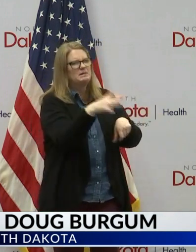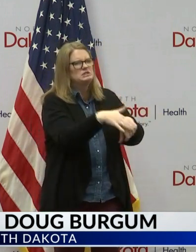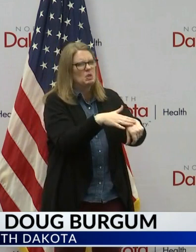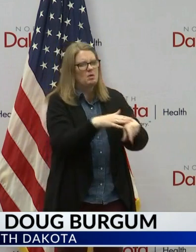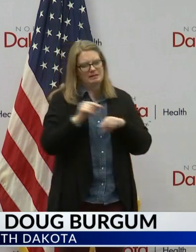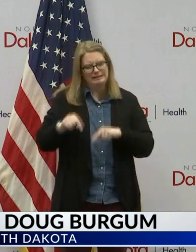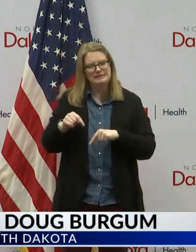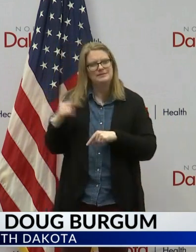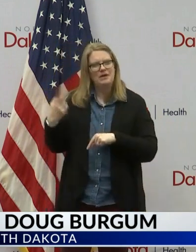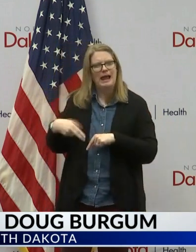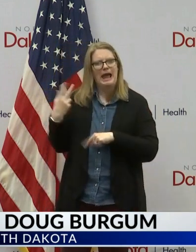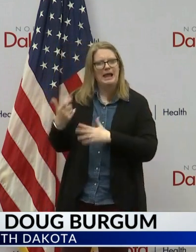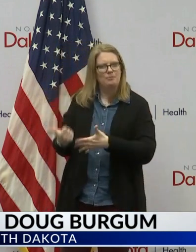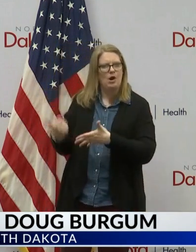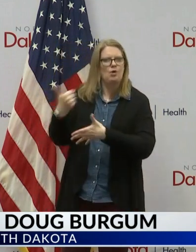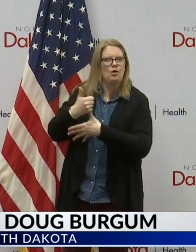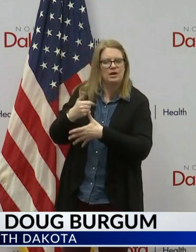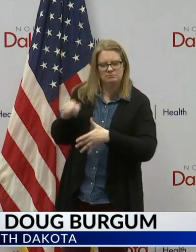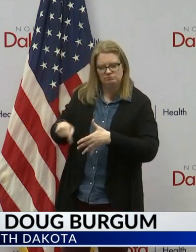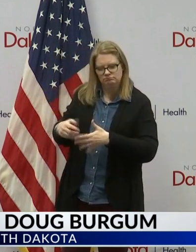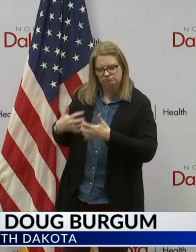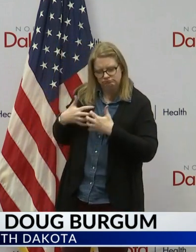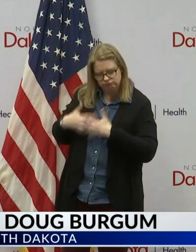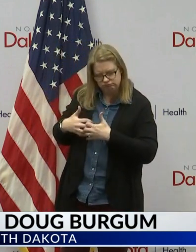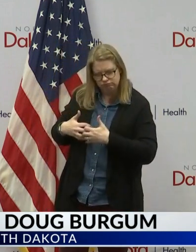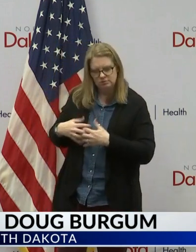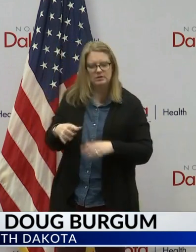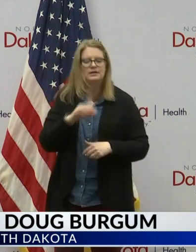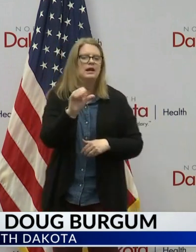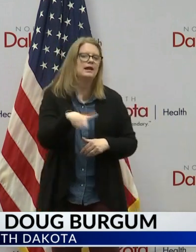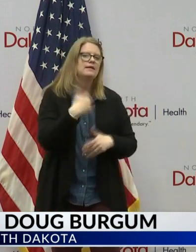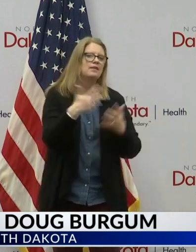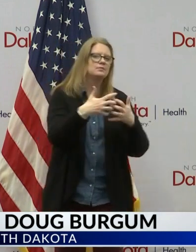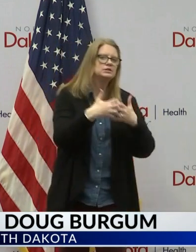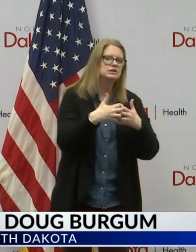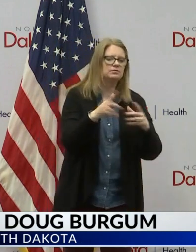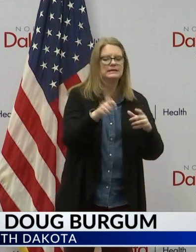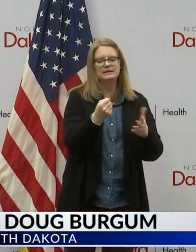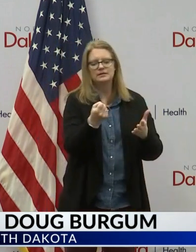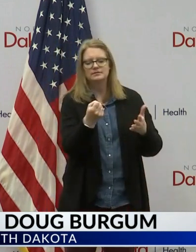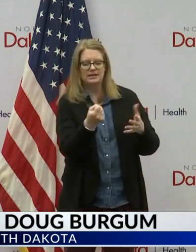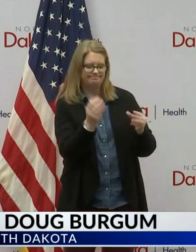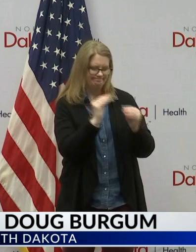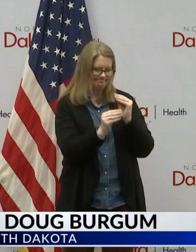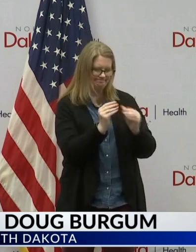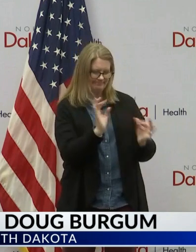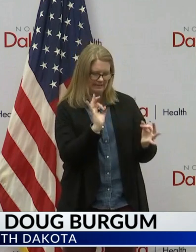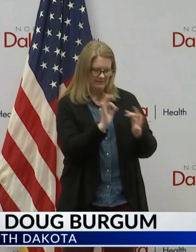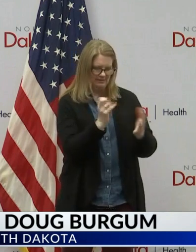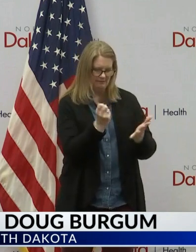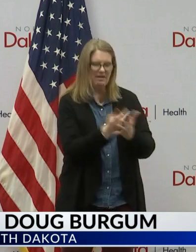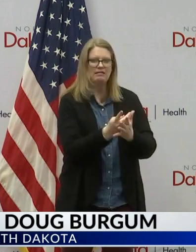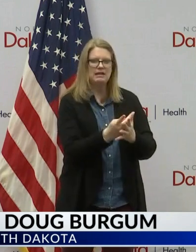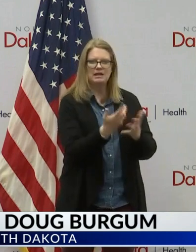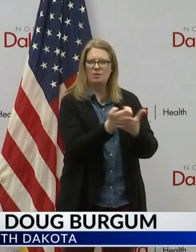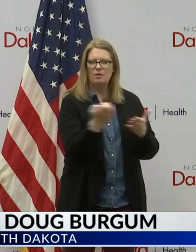45-MINUTE RUN TIME FASTER THAN THE MANY OTHER MACHINES. AND WE HAVE ADDITIONAL EQUIPMENT BEING ASSEMBLED TO